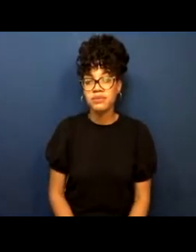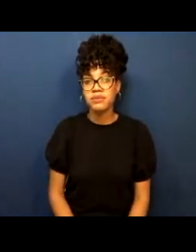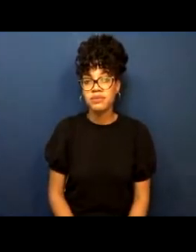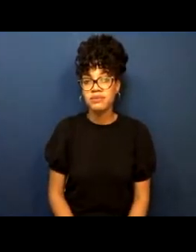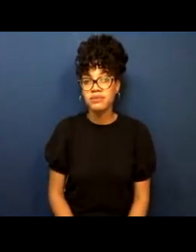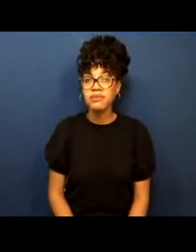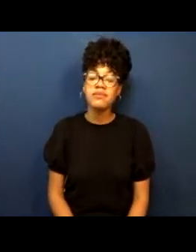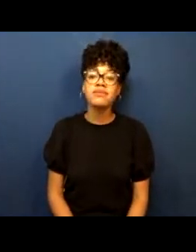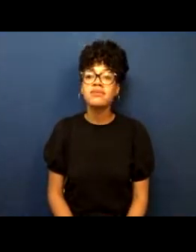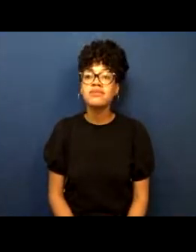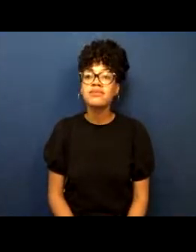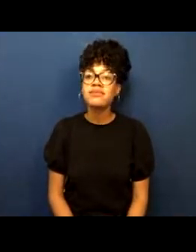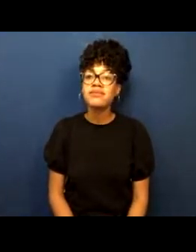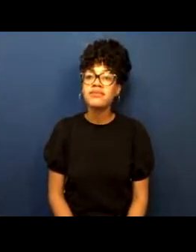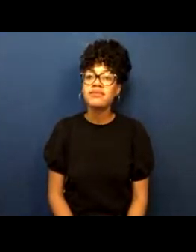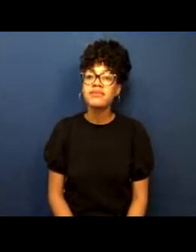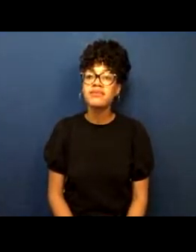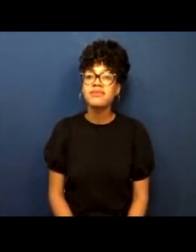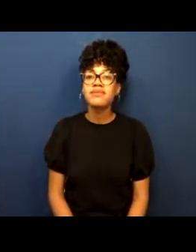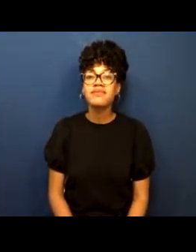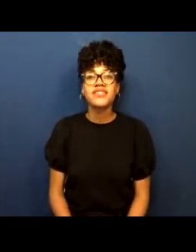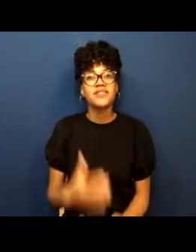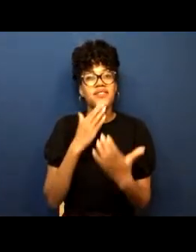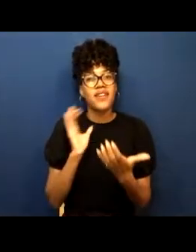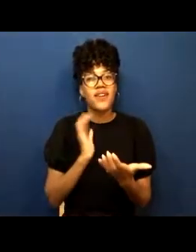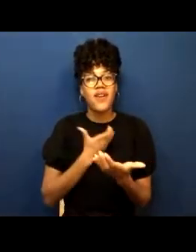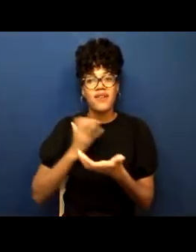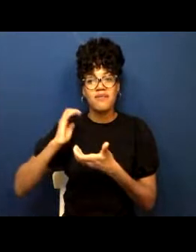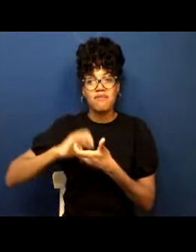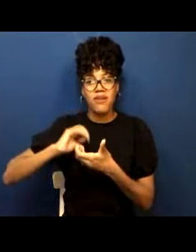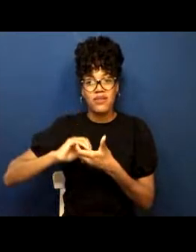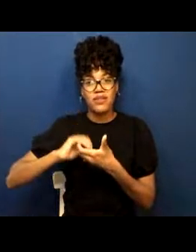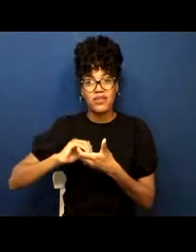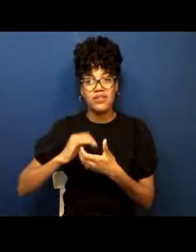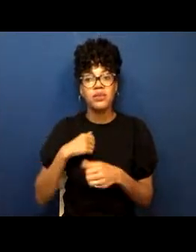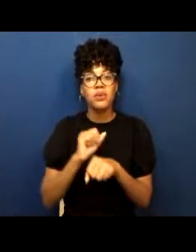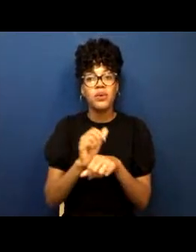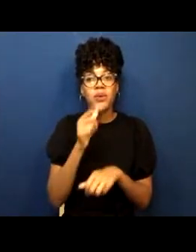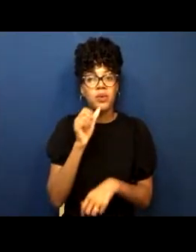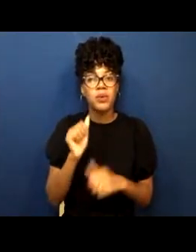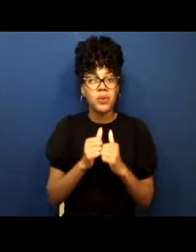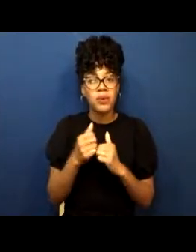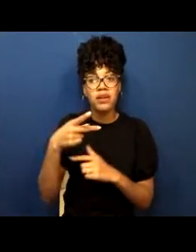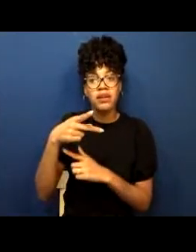And I just wanted to make sure we thank our partners we worked with the Papahanaumokuakea Marine National Monument.